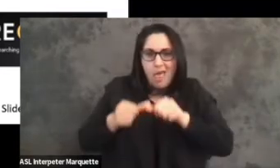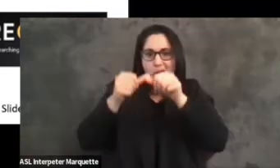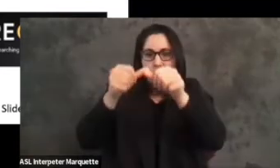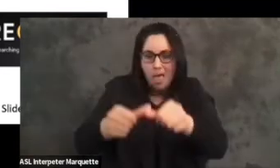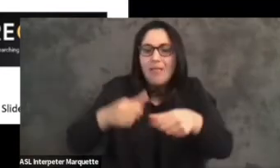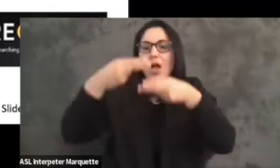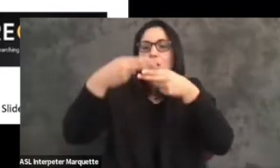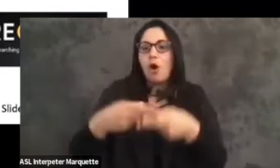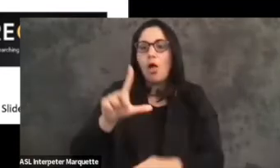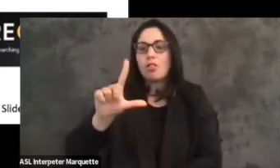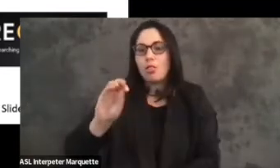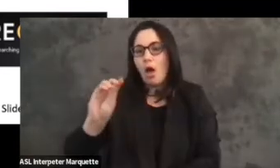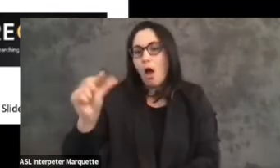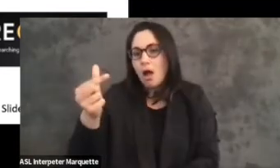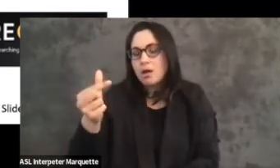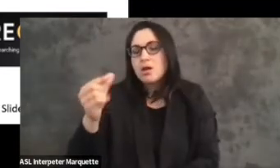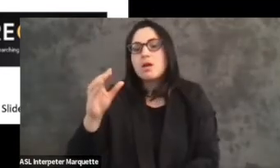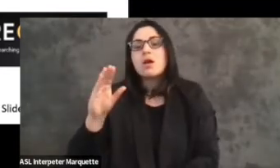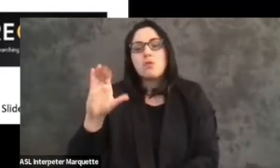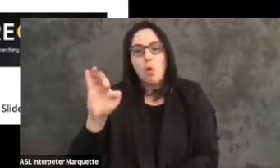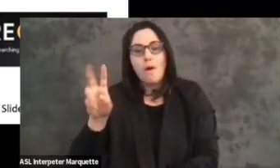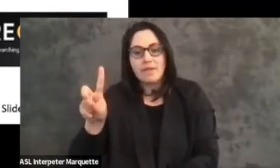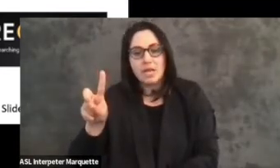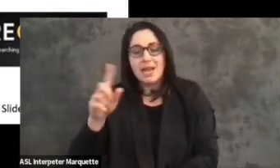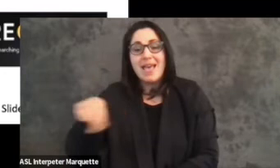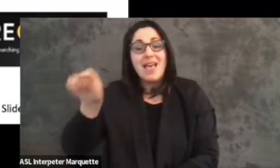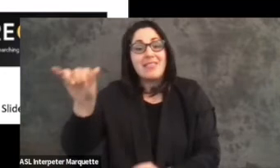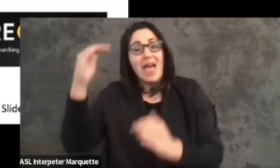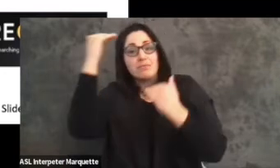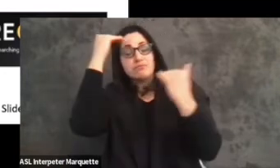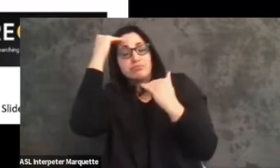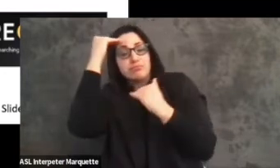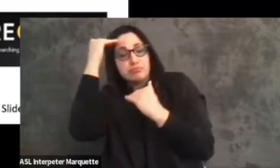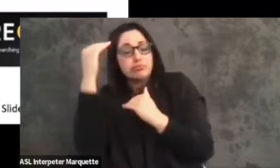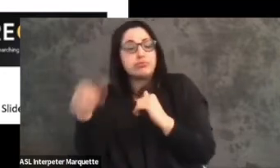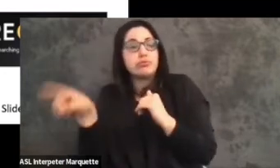popular press, about people who had COVID and then developed persistent symptoms and